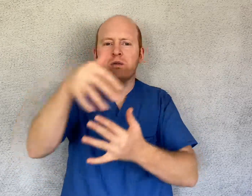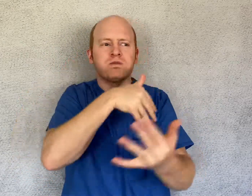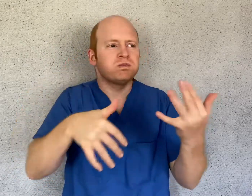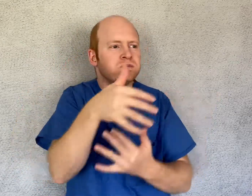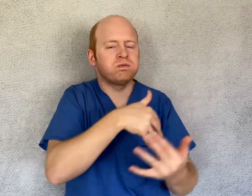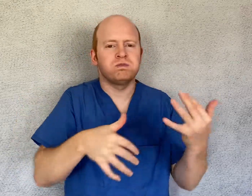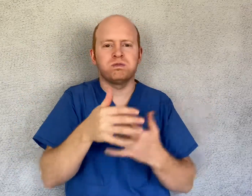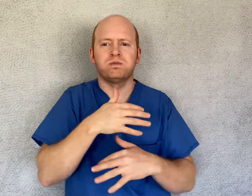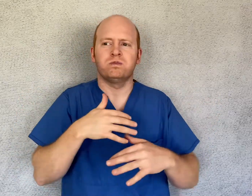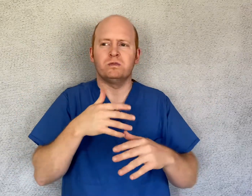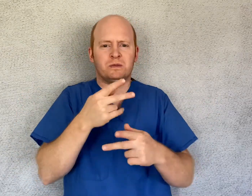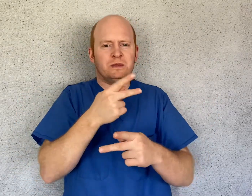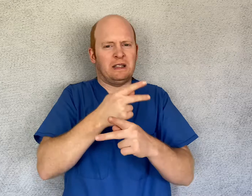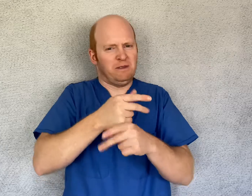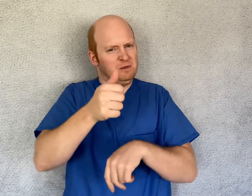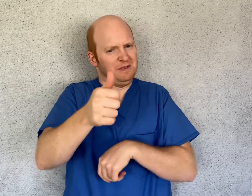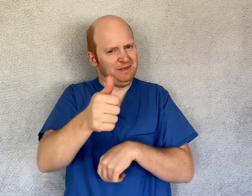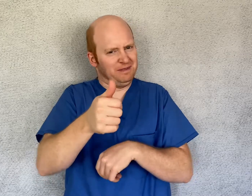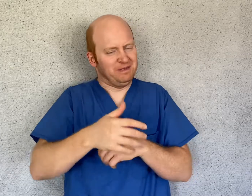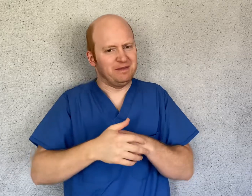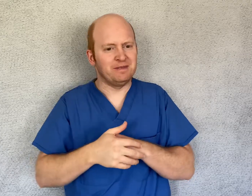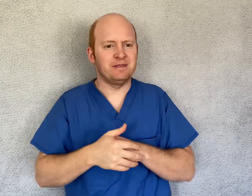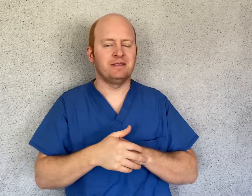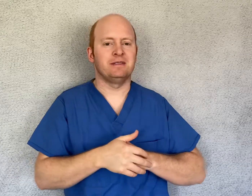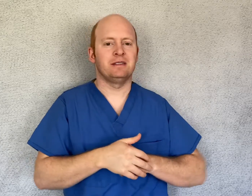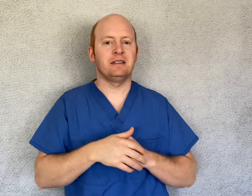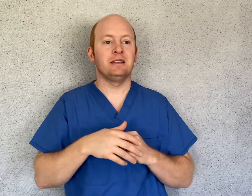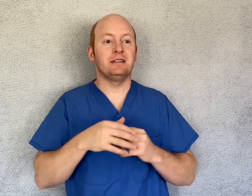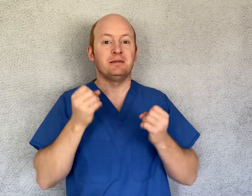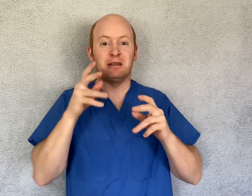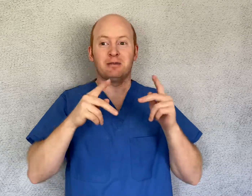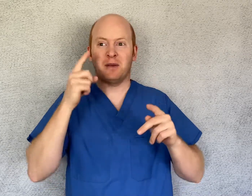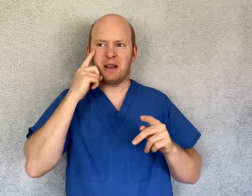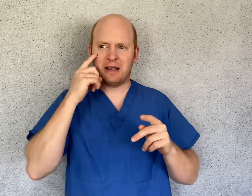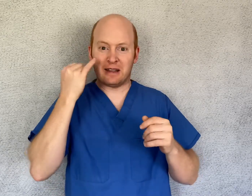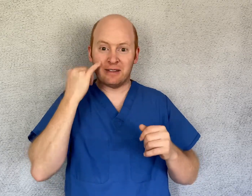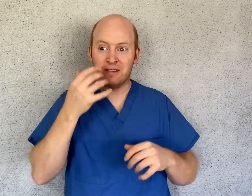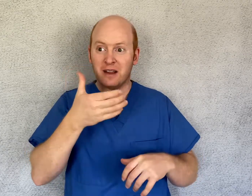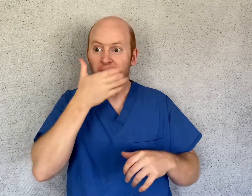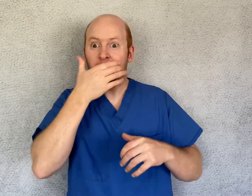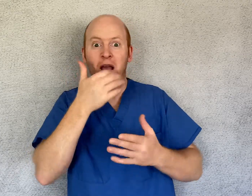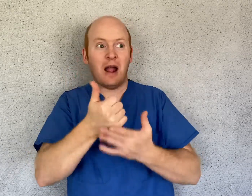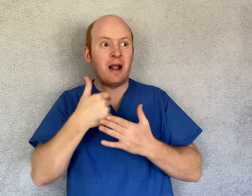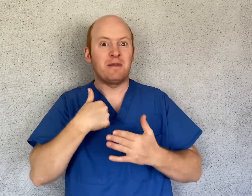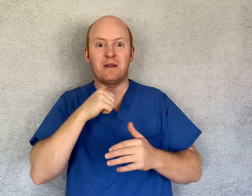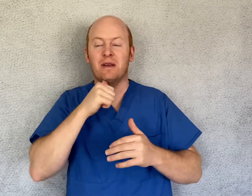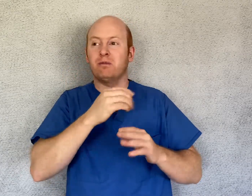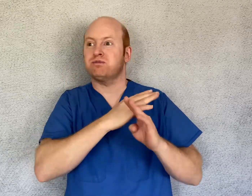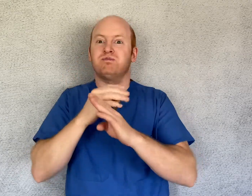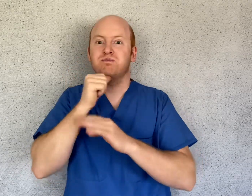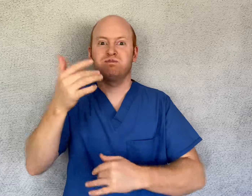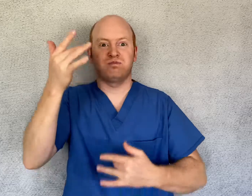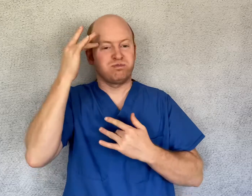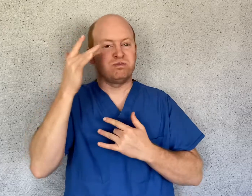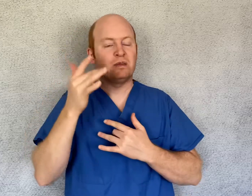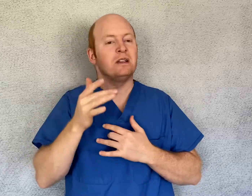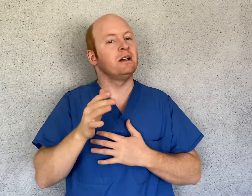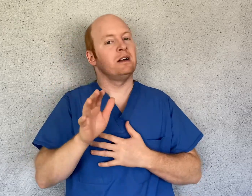and stay home, avoid large groups, and take care of yourself. Some believe that if you wear a mask, you can prevent yourself from getting sick.